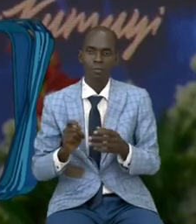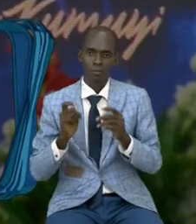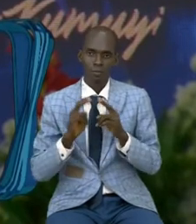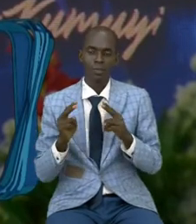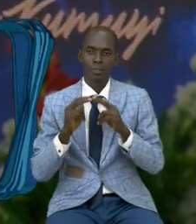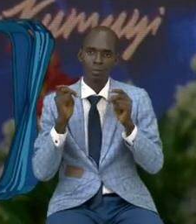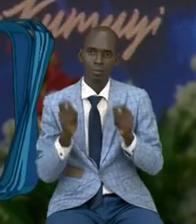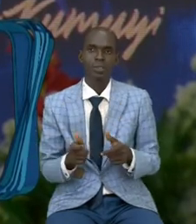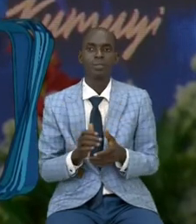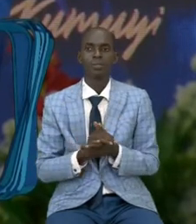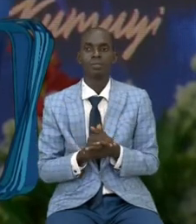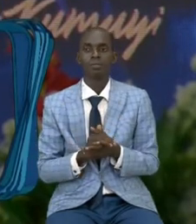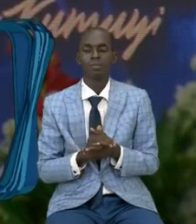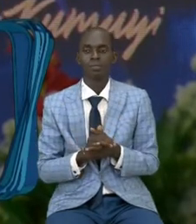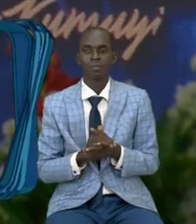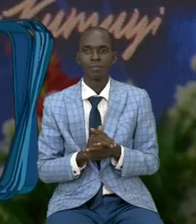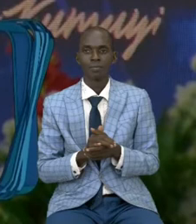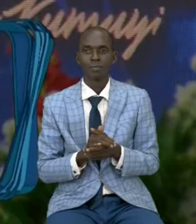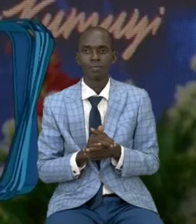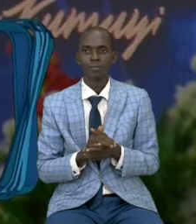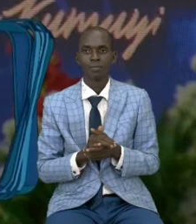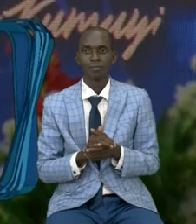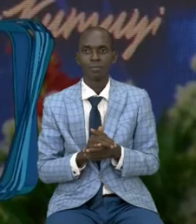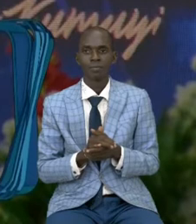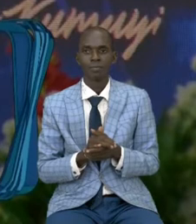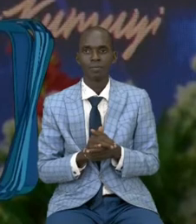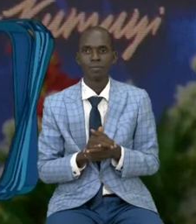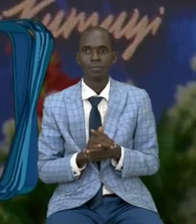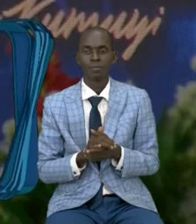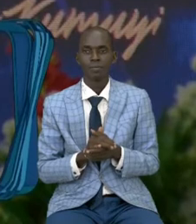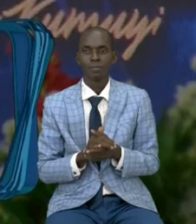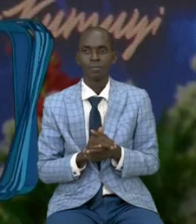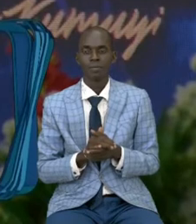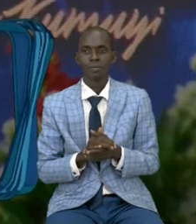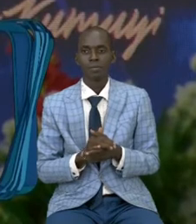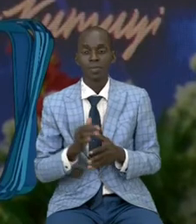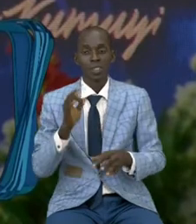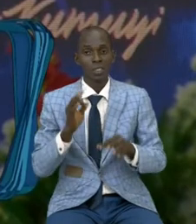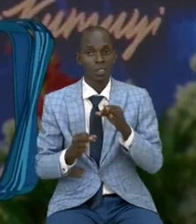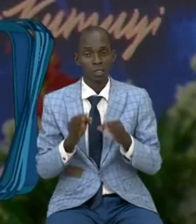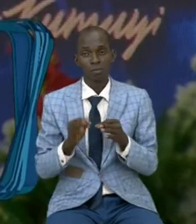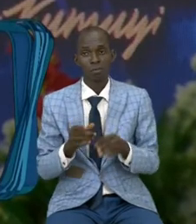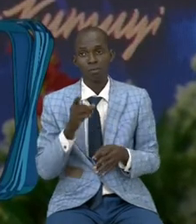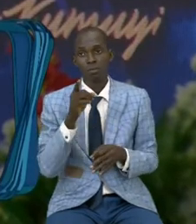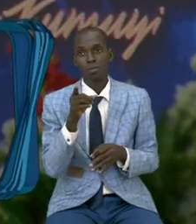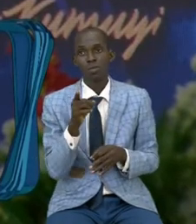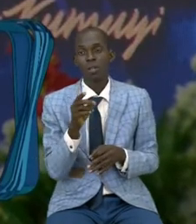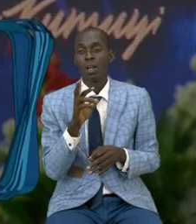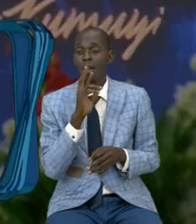do it very speedily if you are sitting down there miracle time is coming